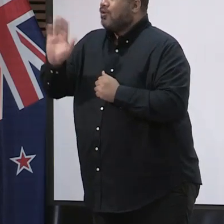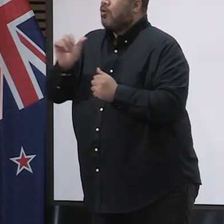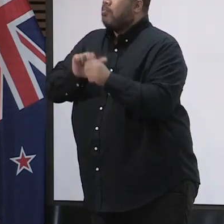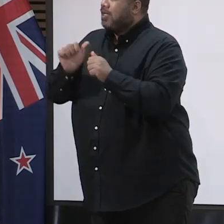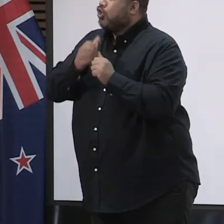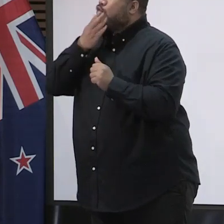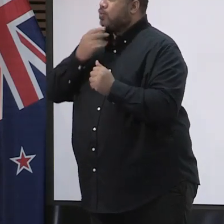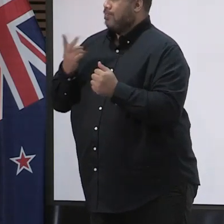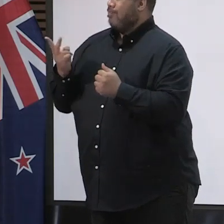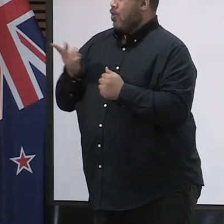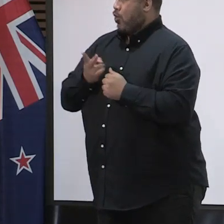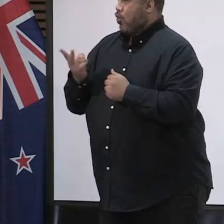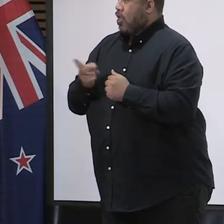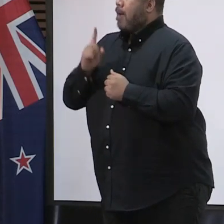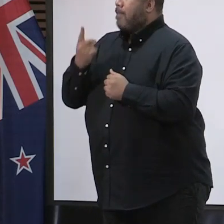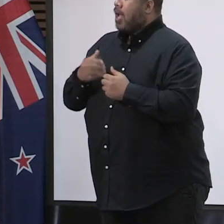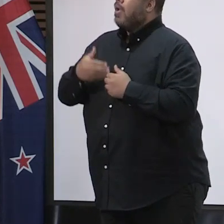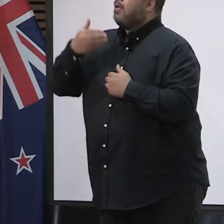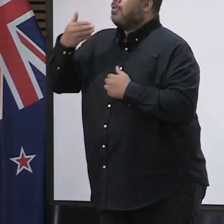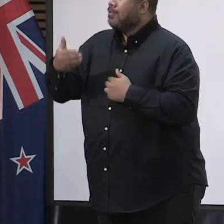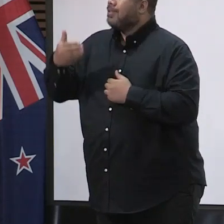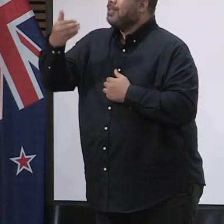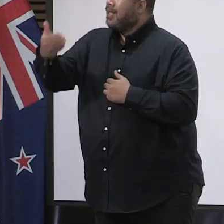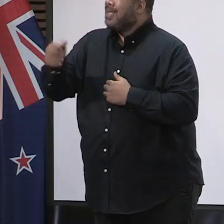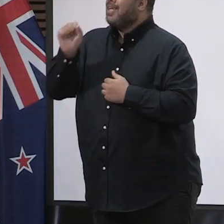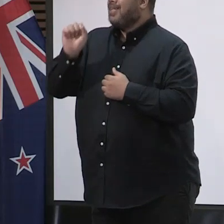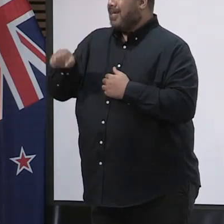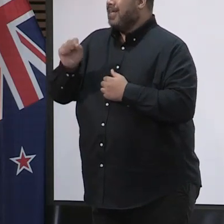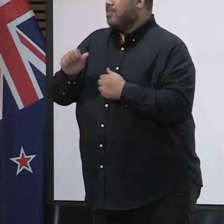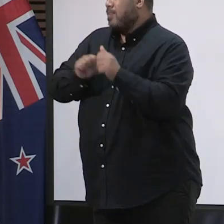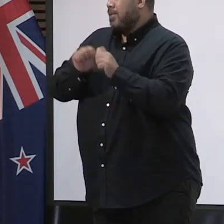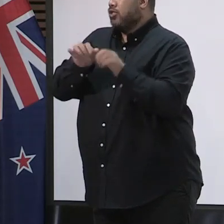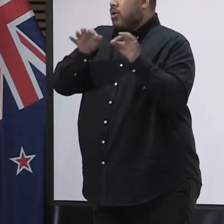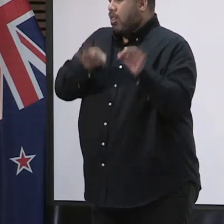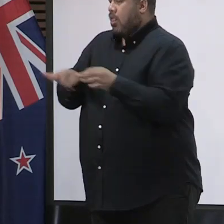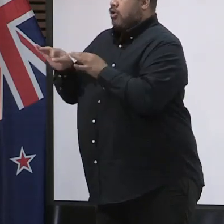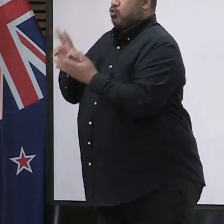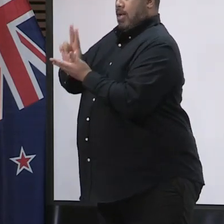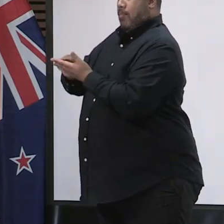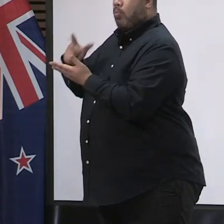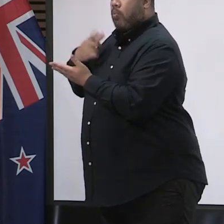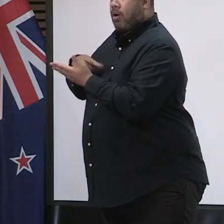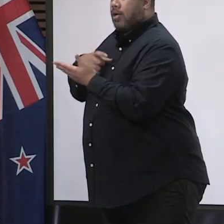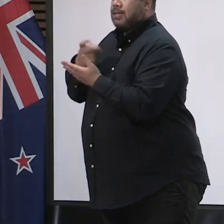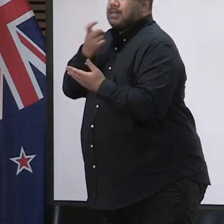they need to maintain the manual system at the moment. There would be a good incentive for them to move